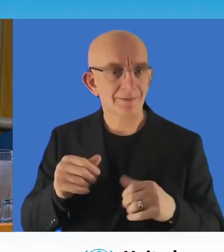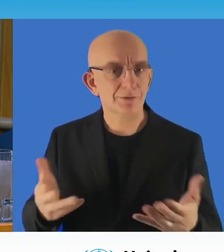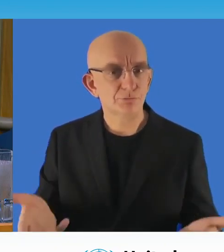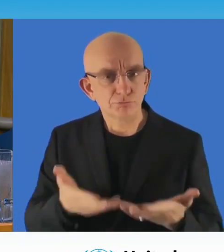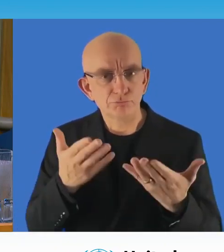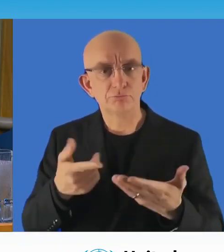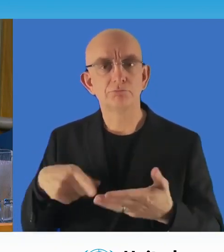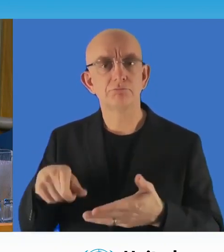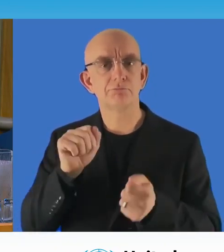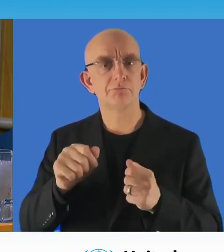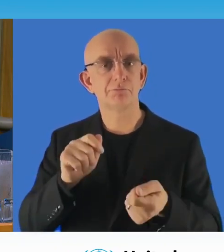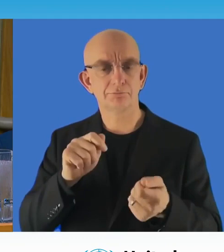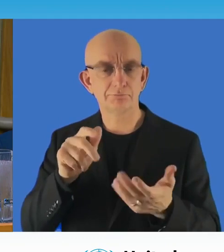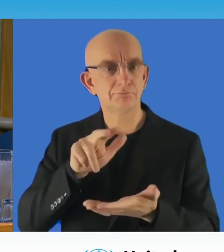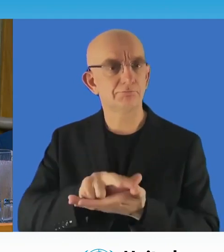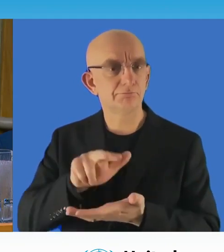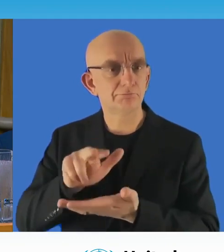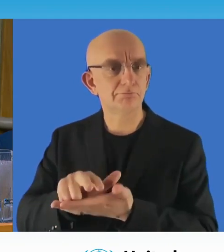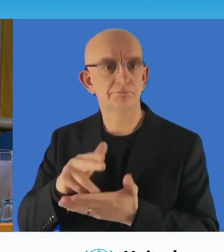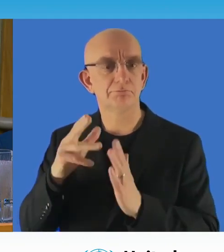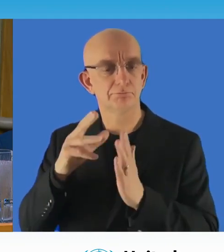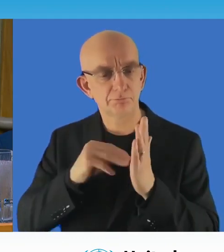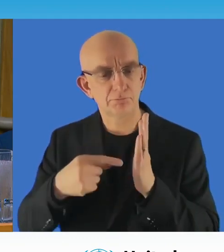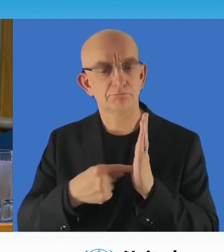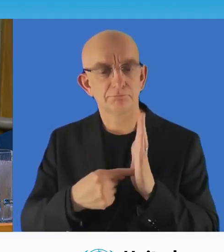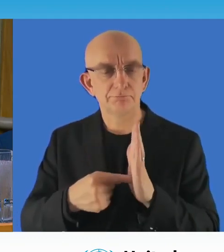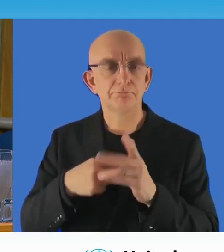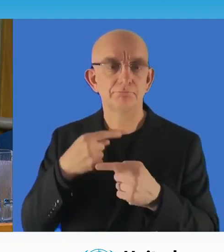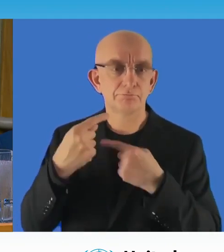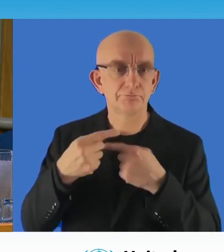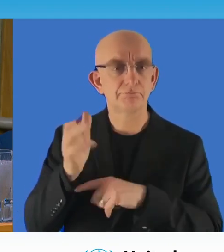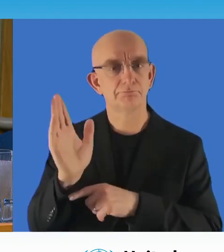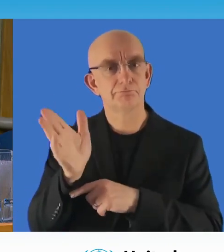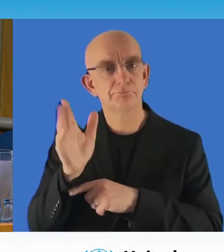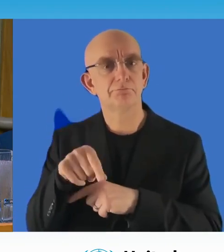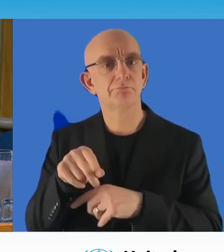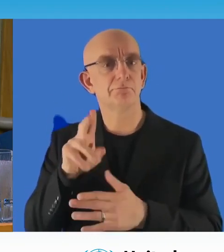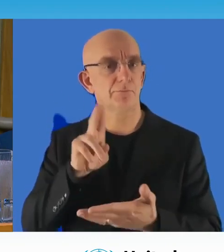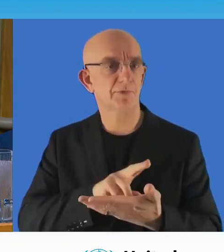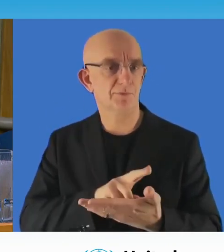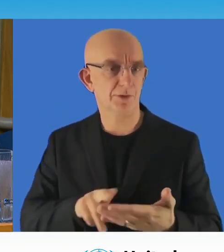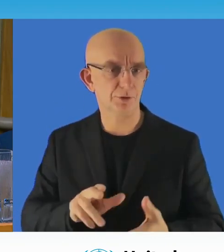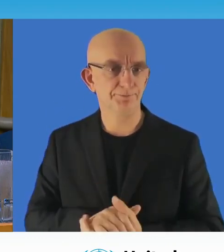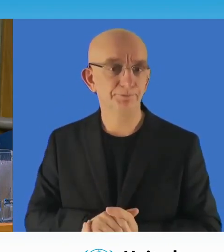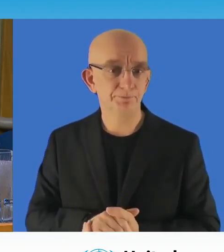dear colleagues disability rights offer precious common ground in which we can all work together